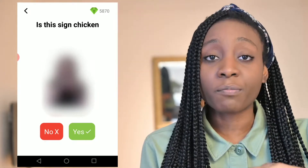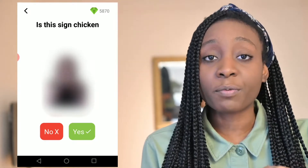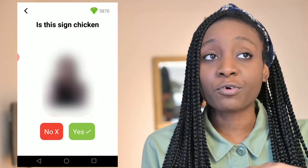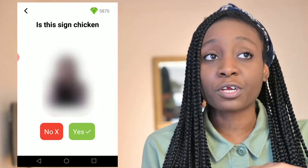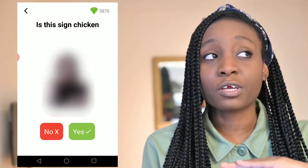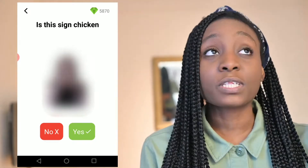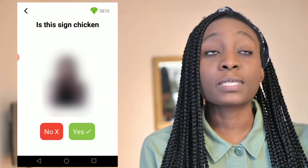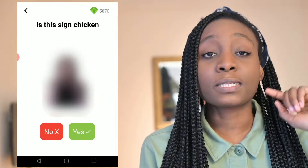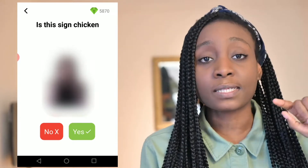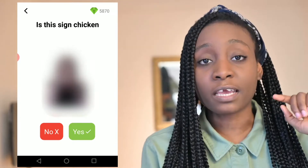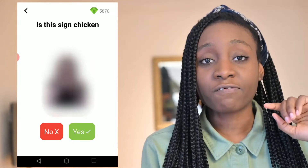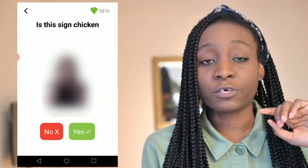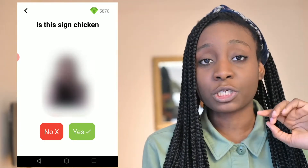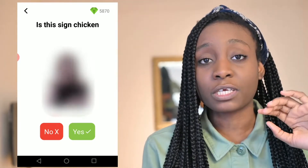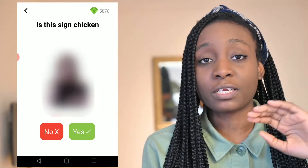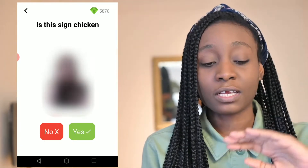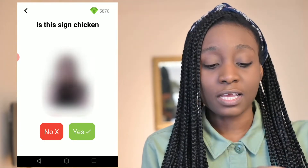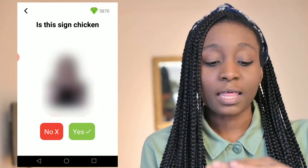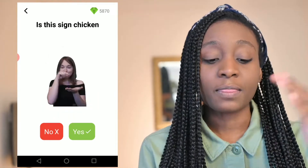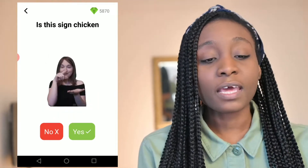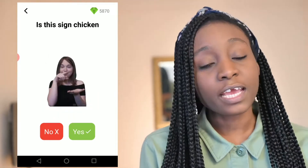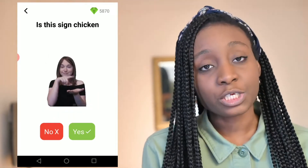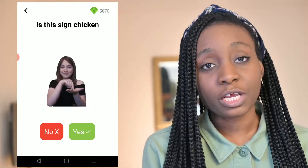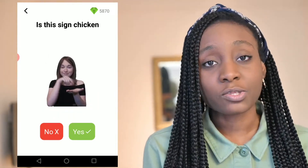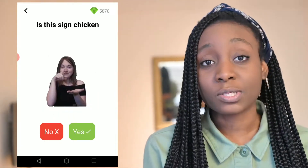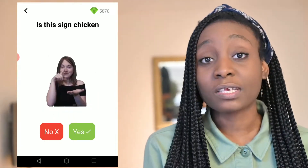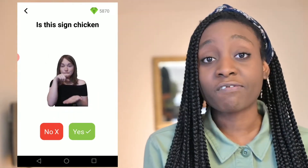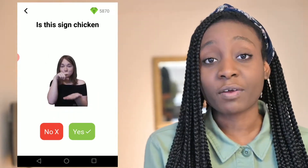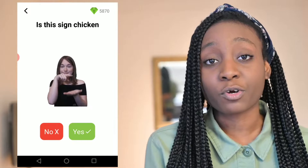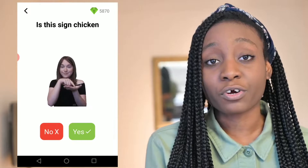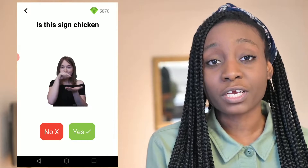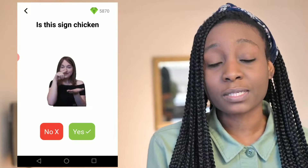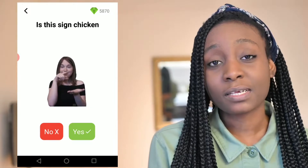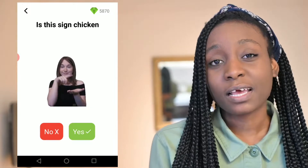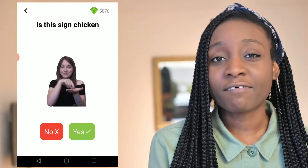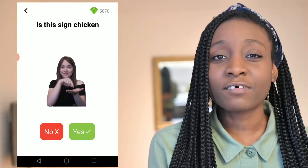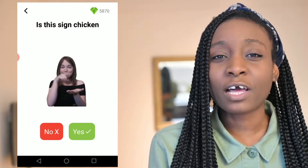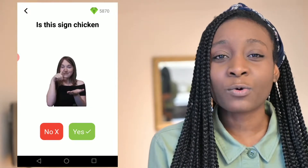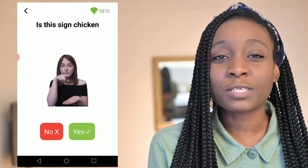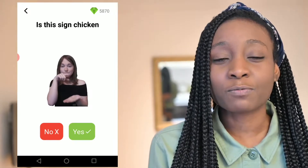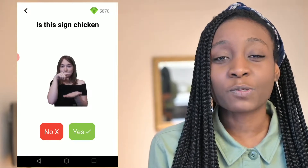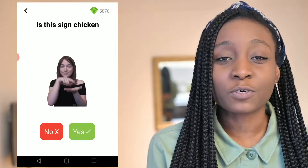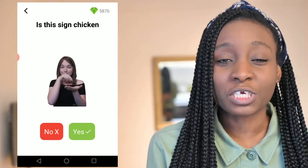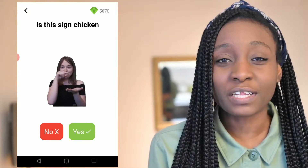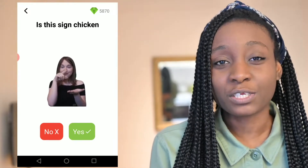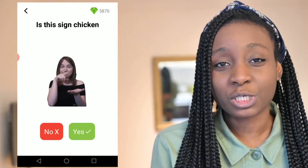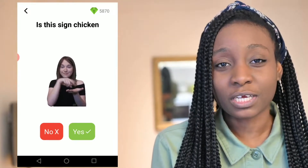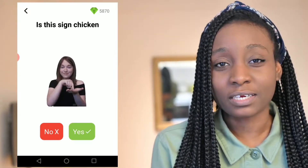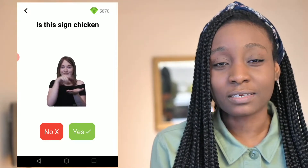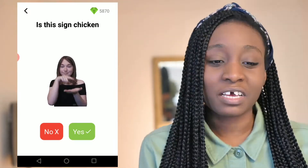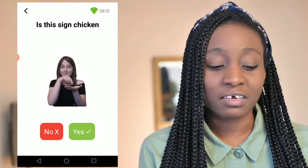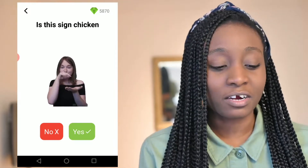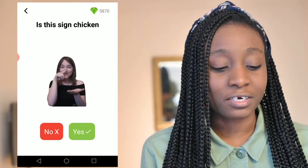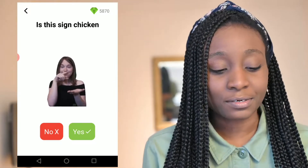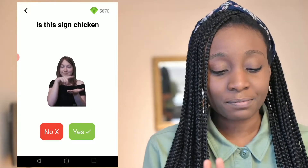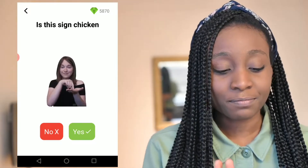from memory what is the sign for chicken and then I check to see if I'm correct. I feel that way is a bit more challenging and yeah harder.